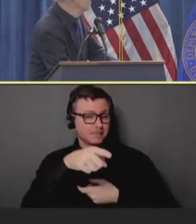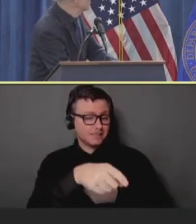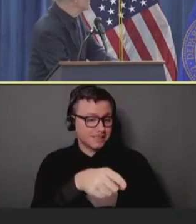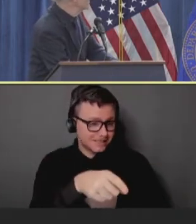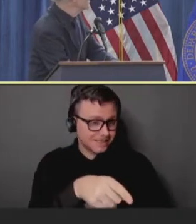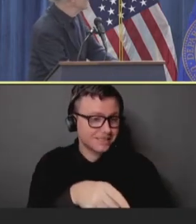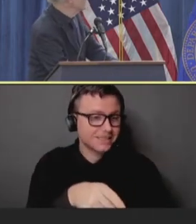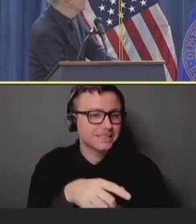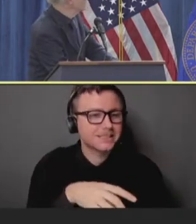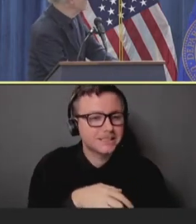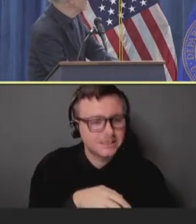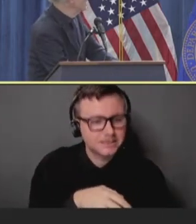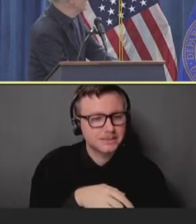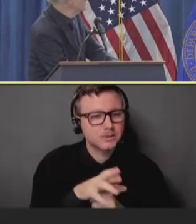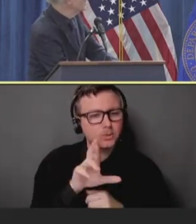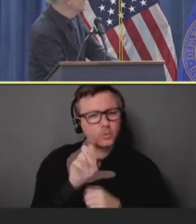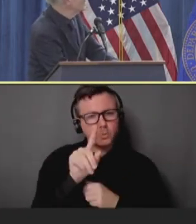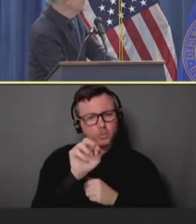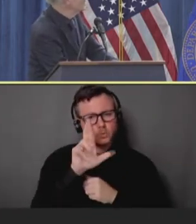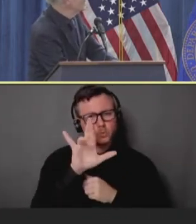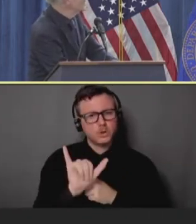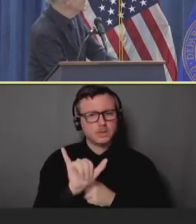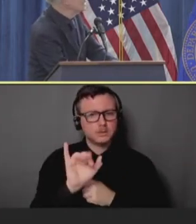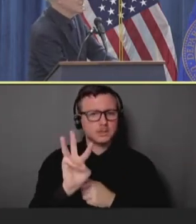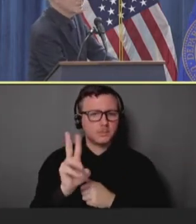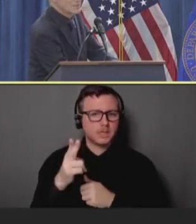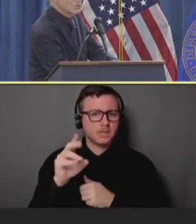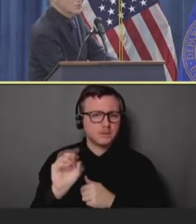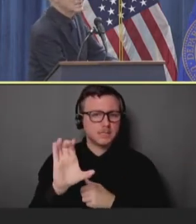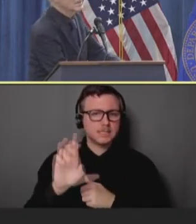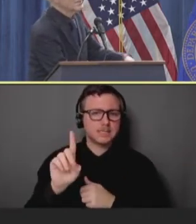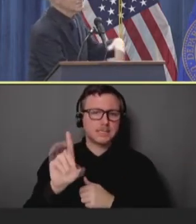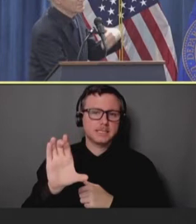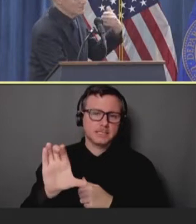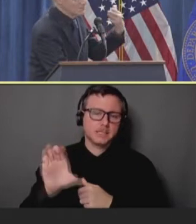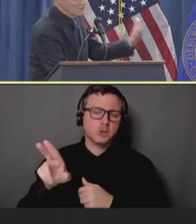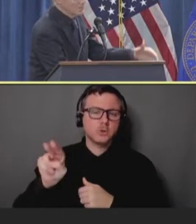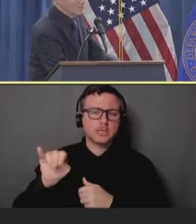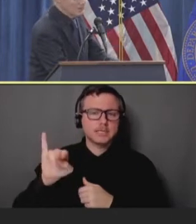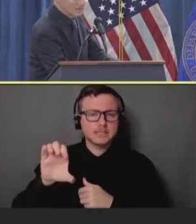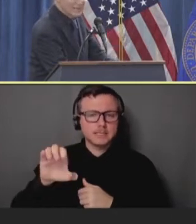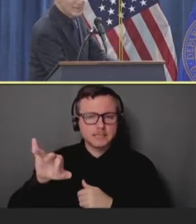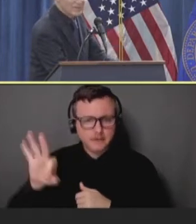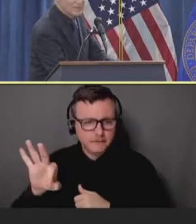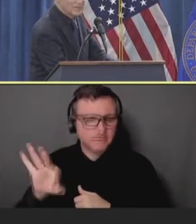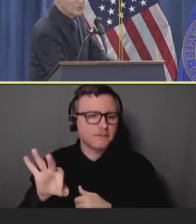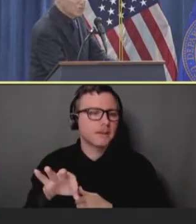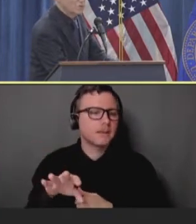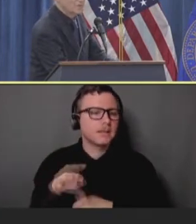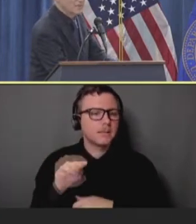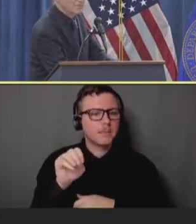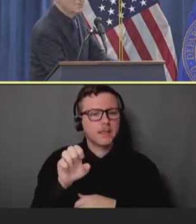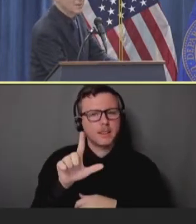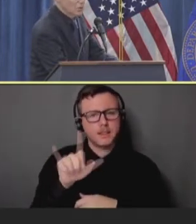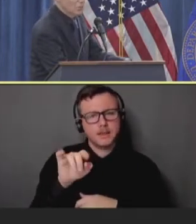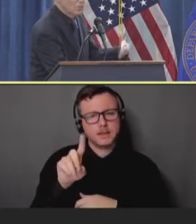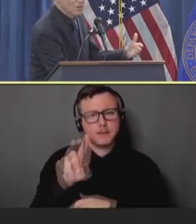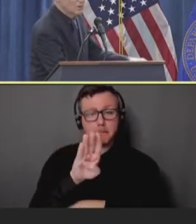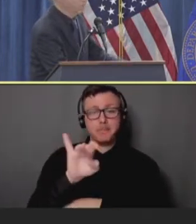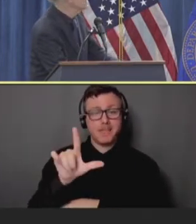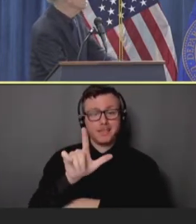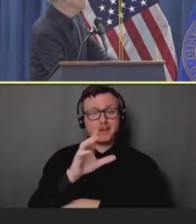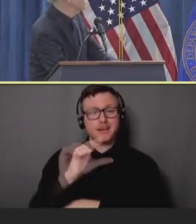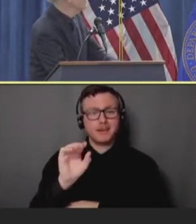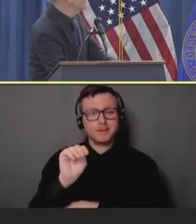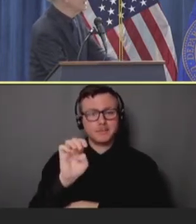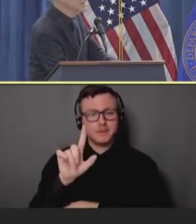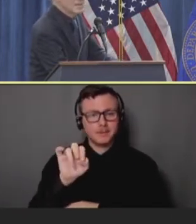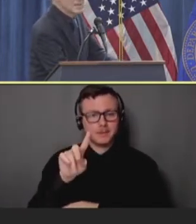the Bill and Melinda Gates Foundation, of course, became global partners after that.